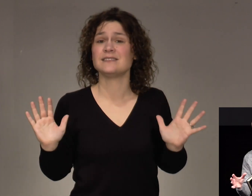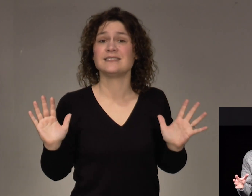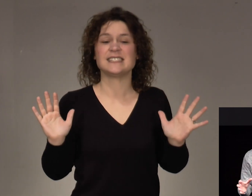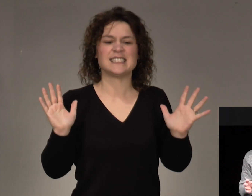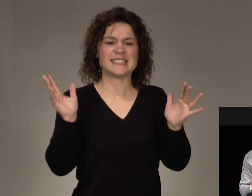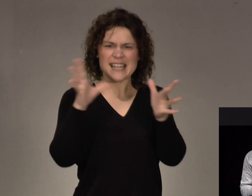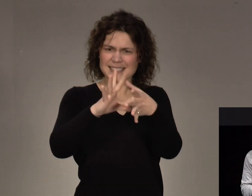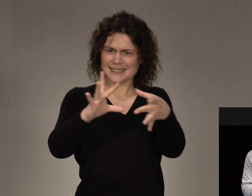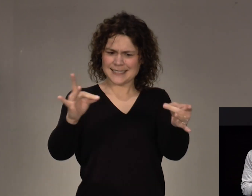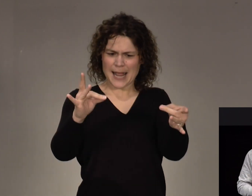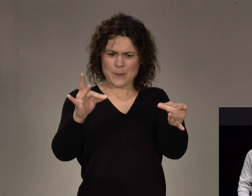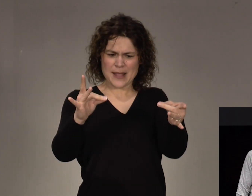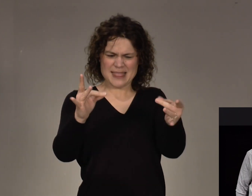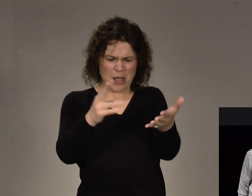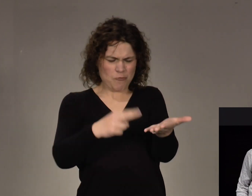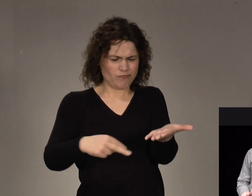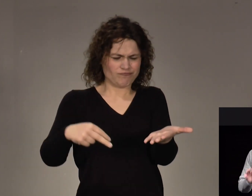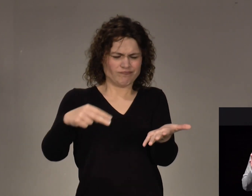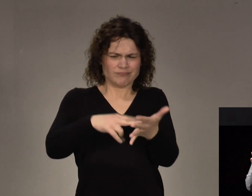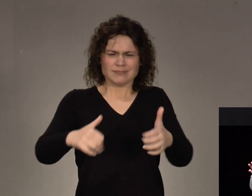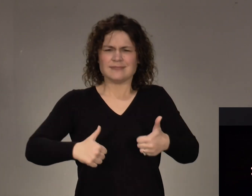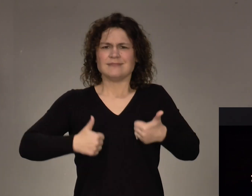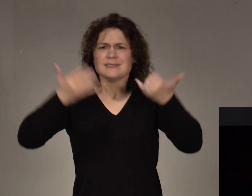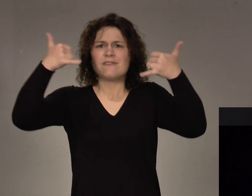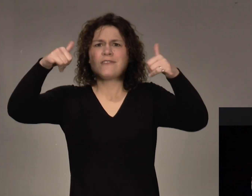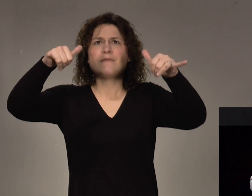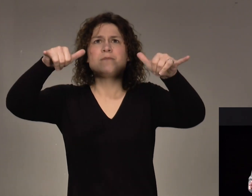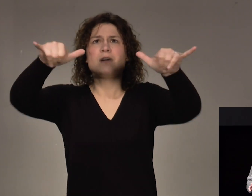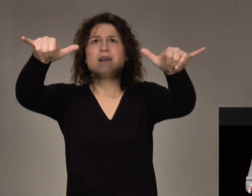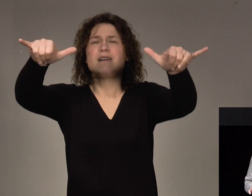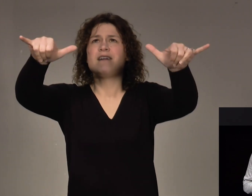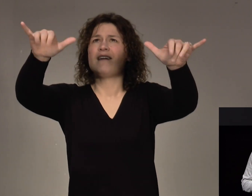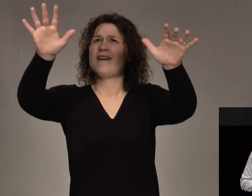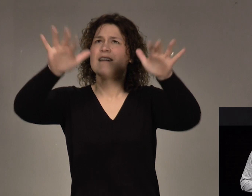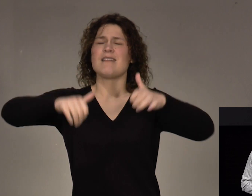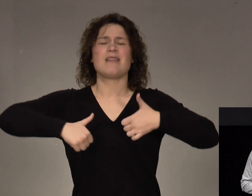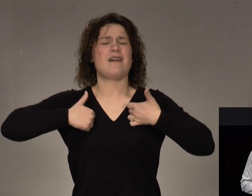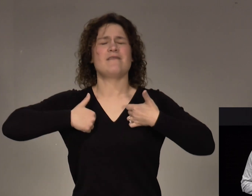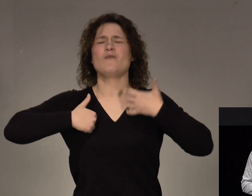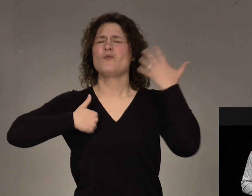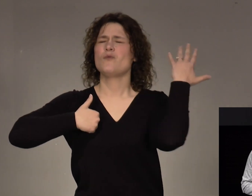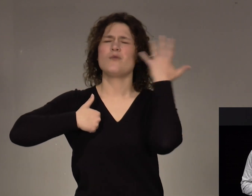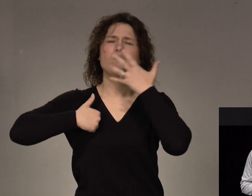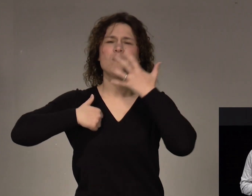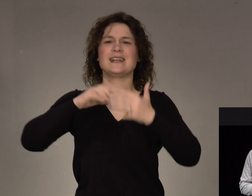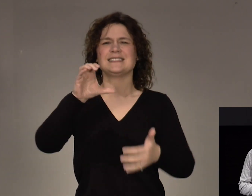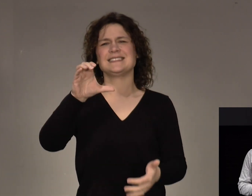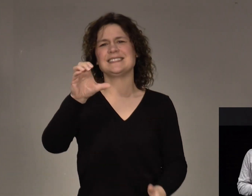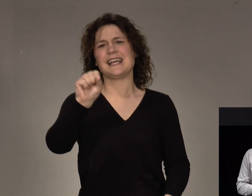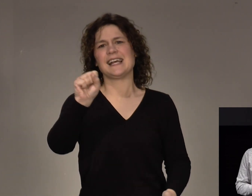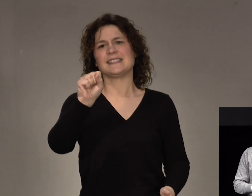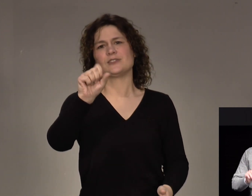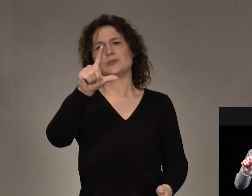the body and the life everlasting." I--I find CS Lewis most helpful here. The